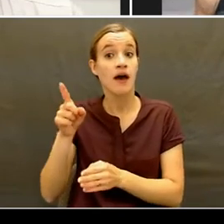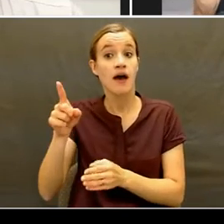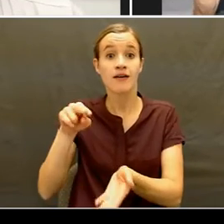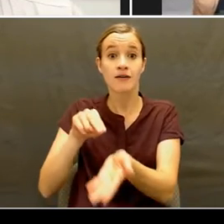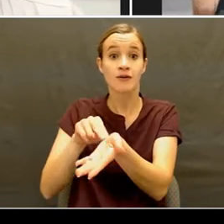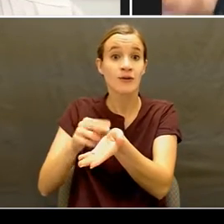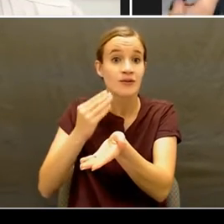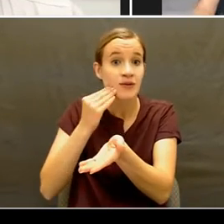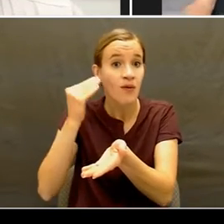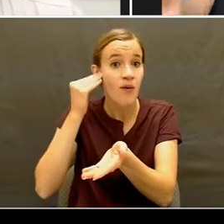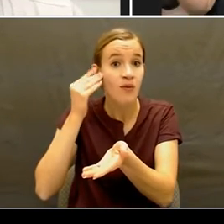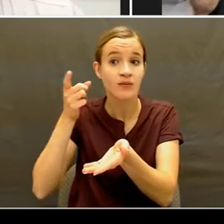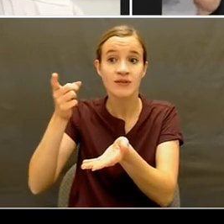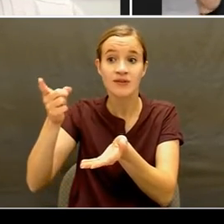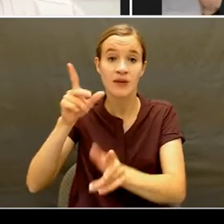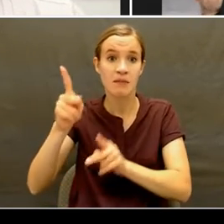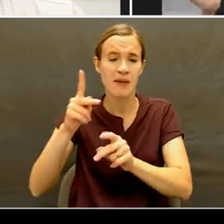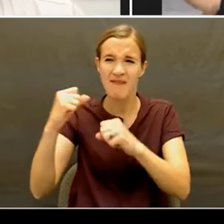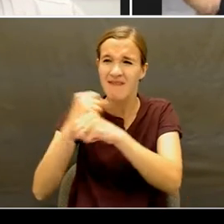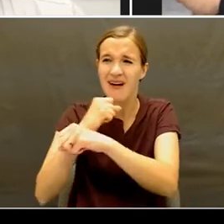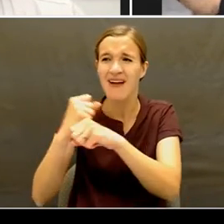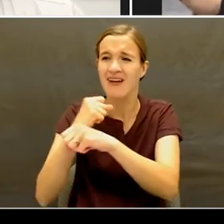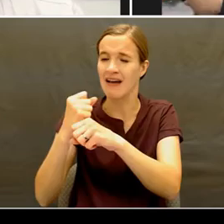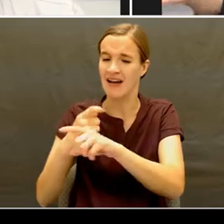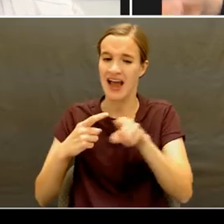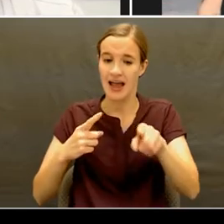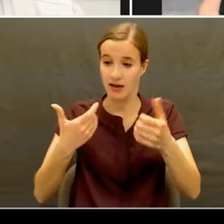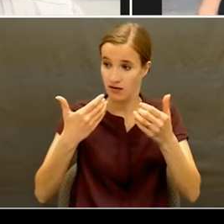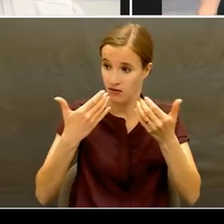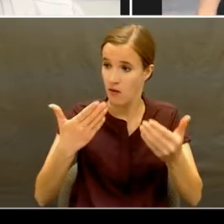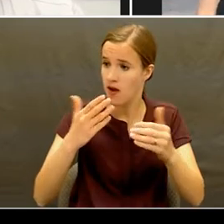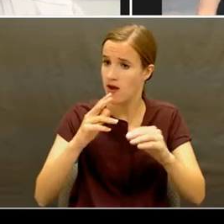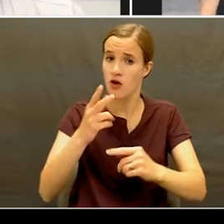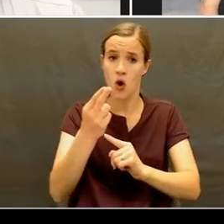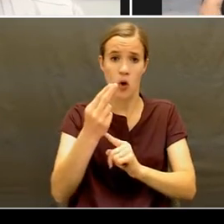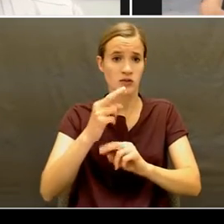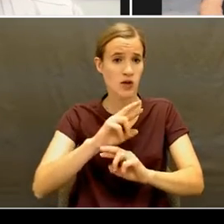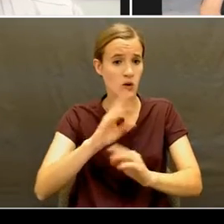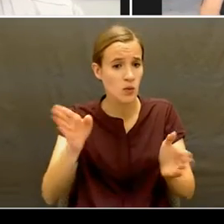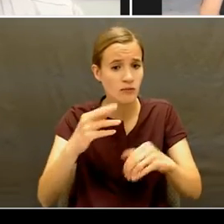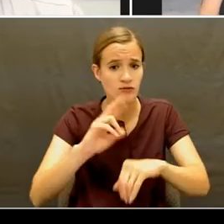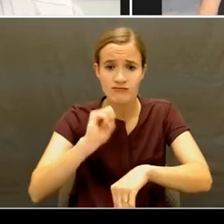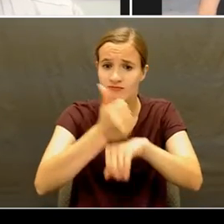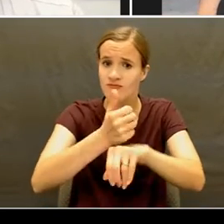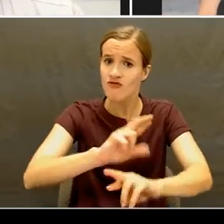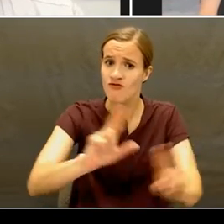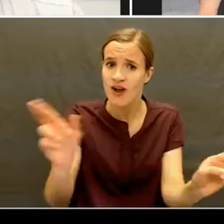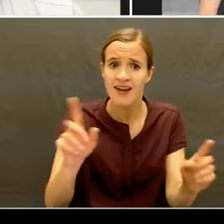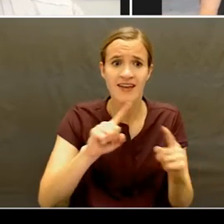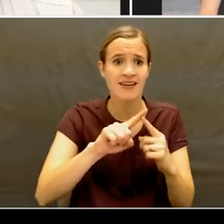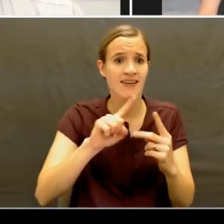rooms, they've got everything ready. You know, if we have regulations that we can't even get in to